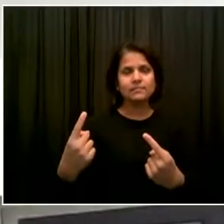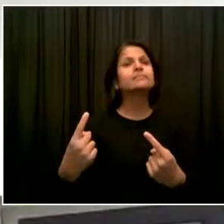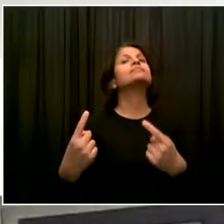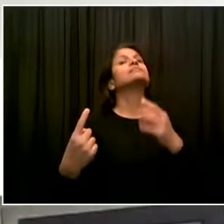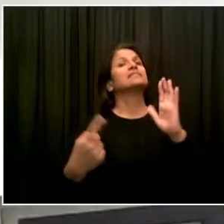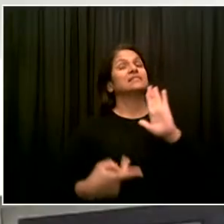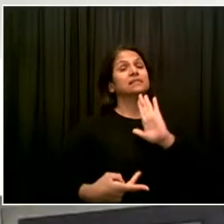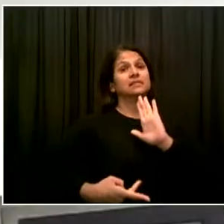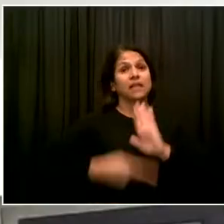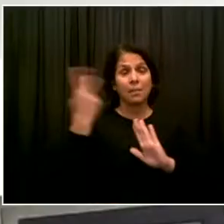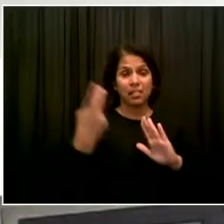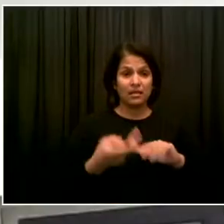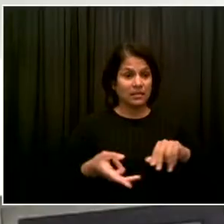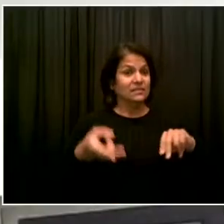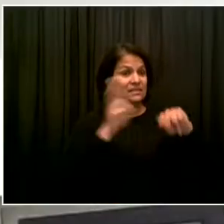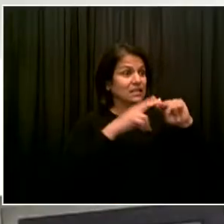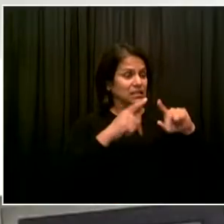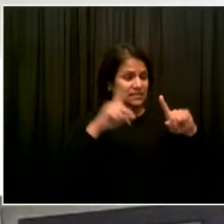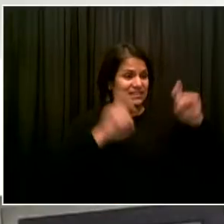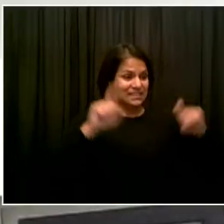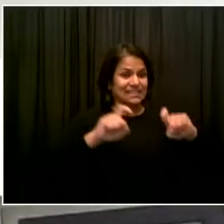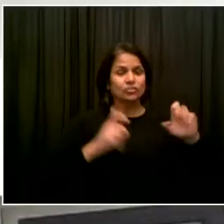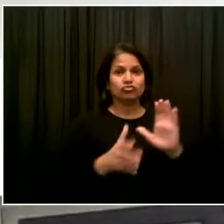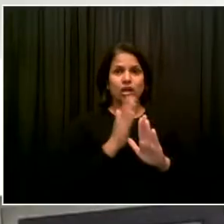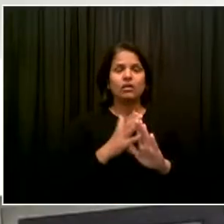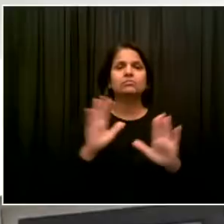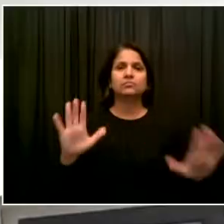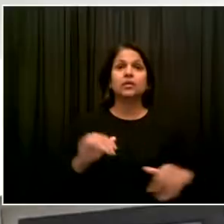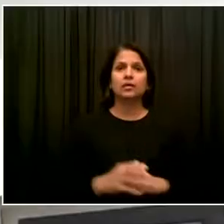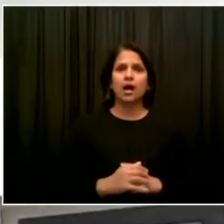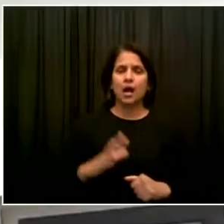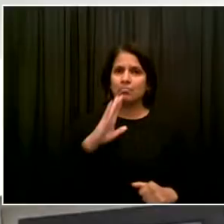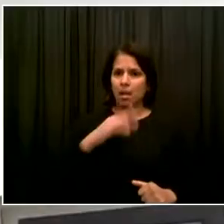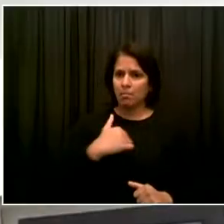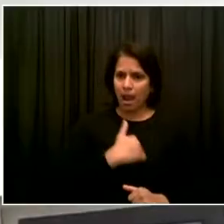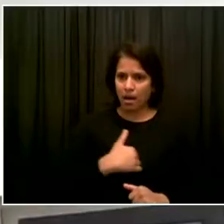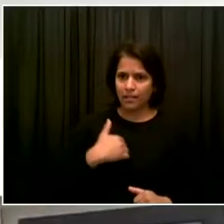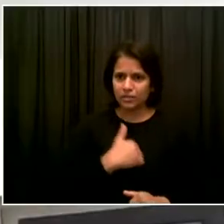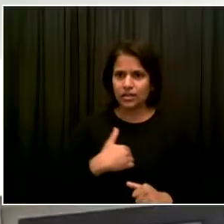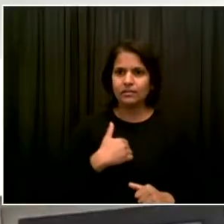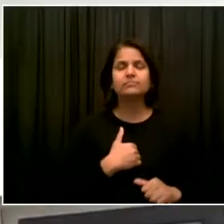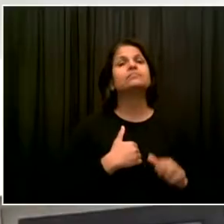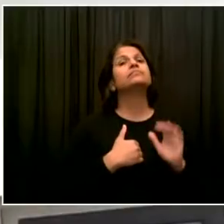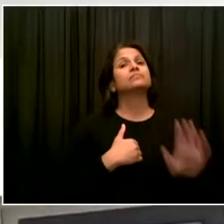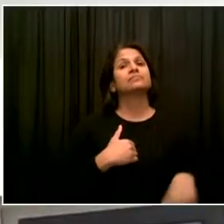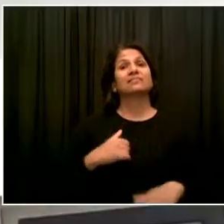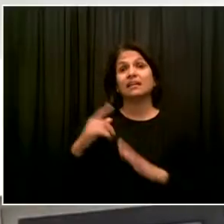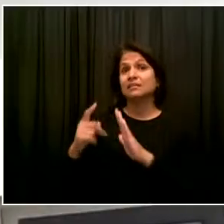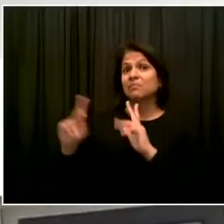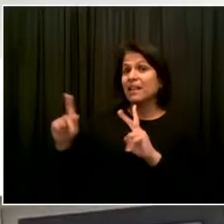I ACKNOWLEDGE THAT AND THAT WAS IN THREE WEEKS THAT WE DID TWIC AES MANY TESTS.